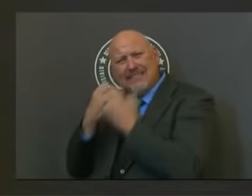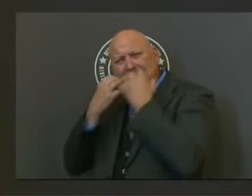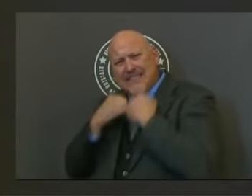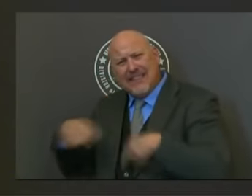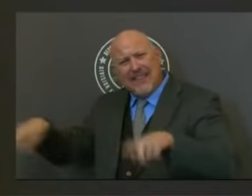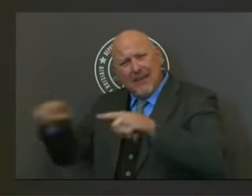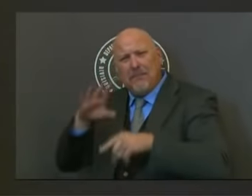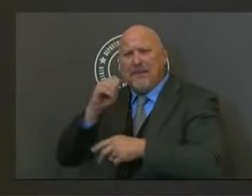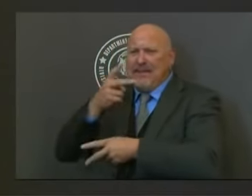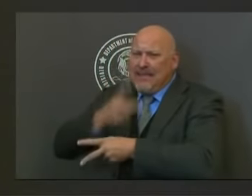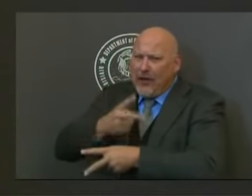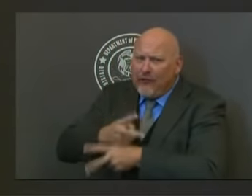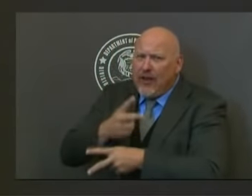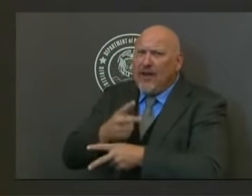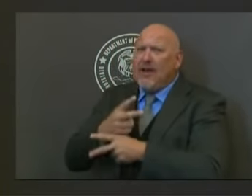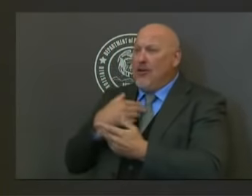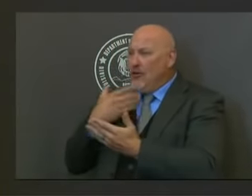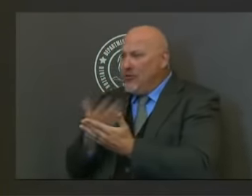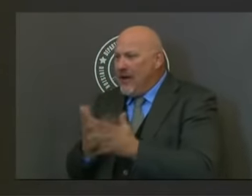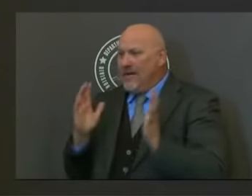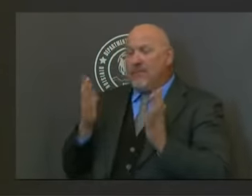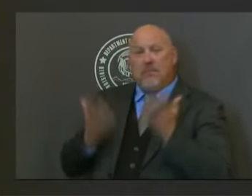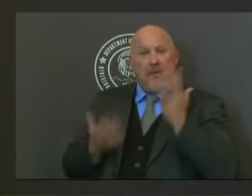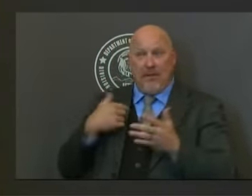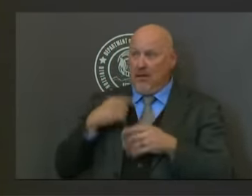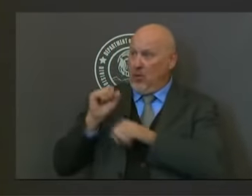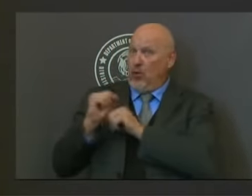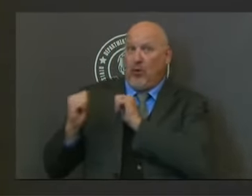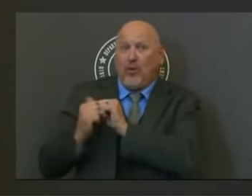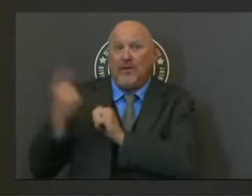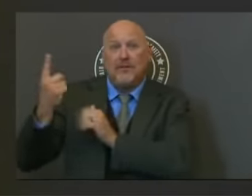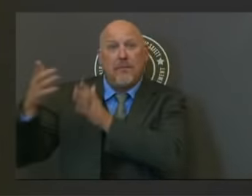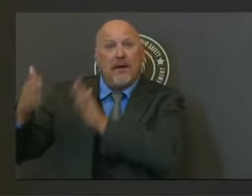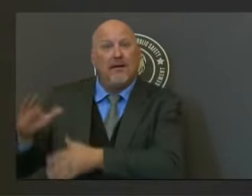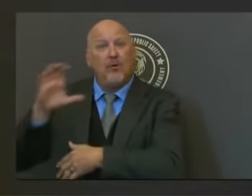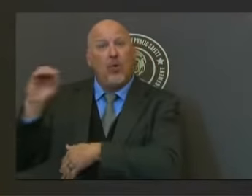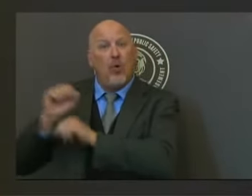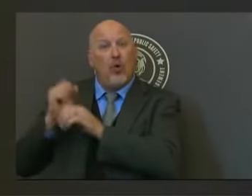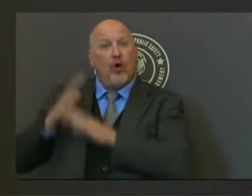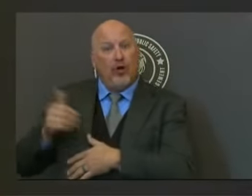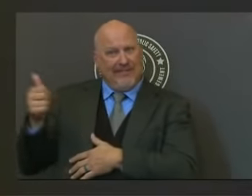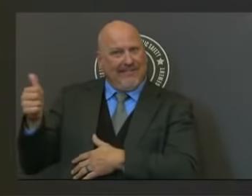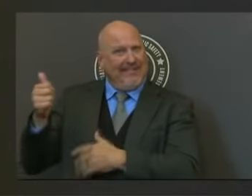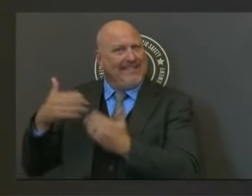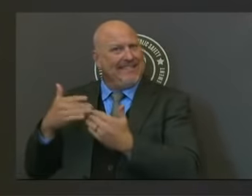need to also be careful when we go around them that we take